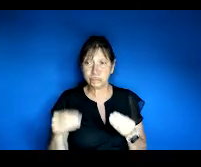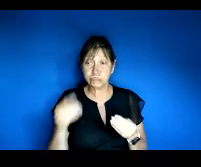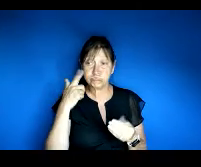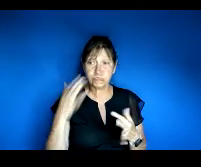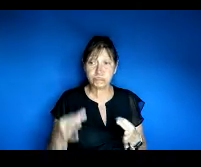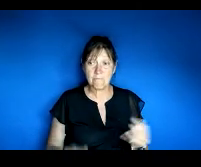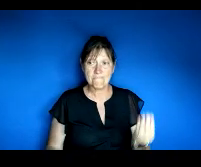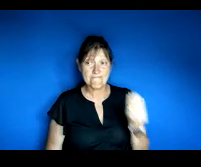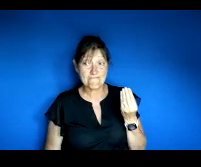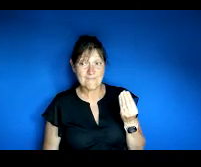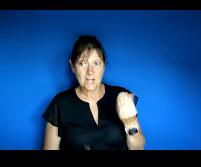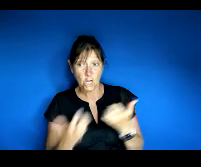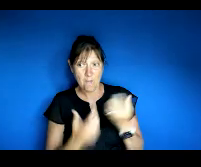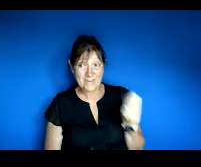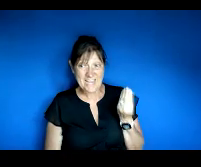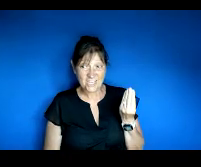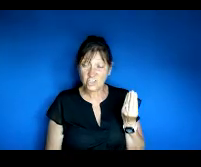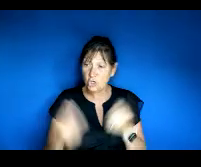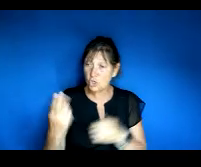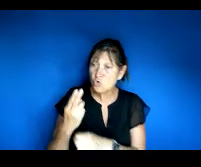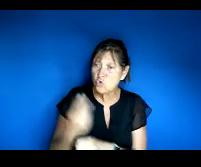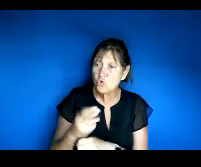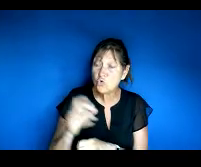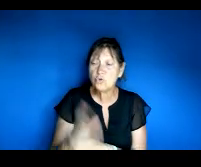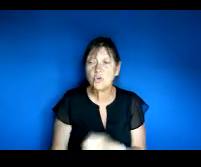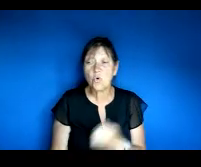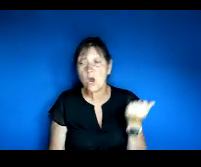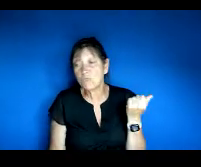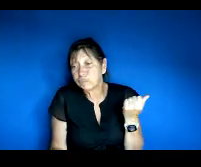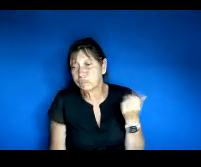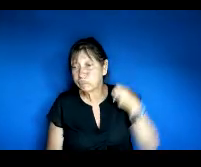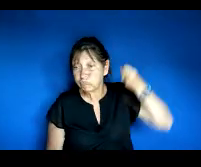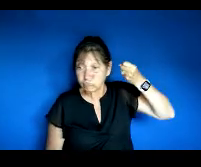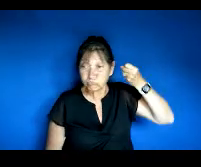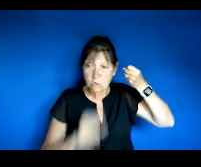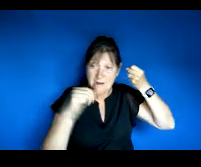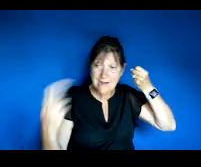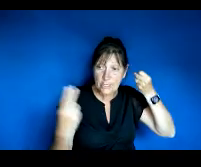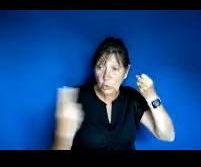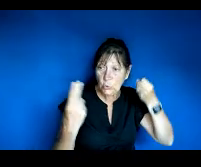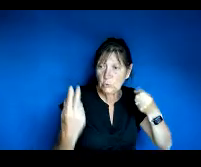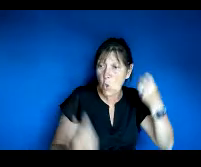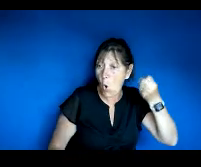in a particular course or from semester to semester, but cannot emphasize how much easier it is